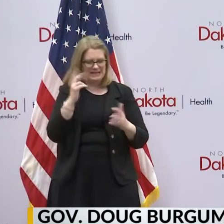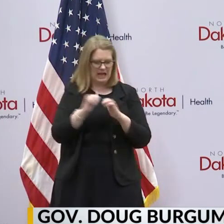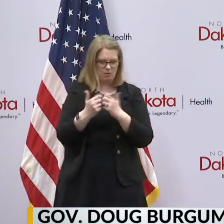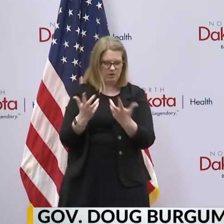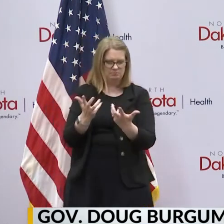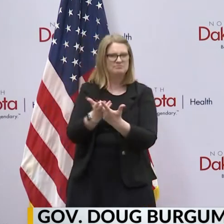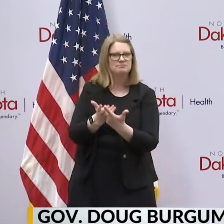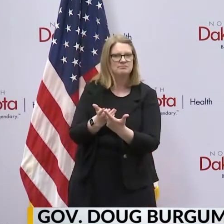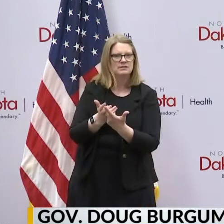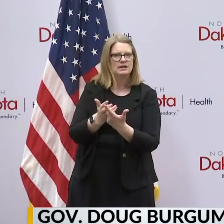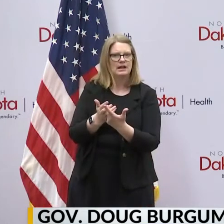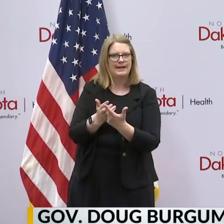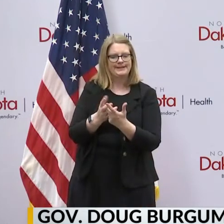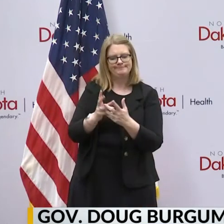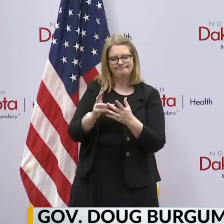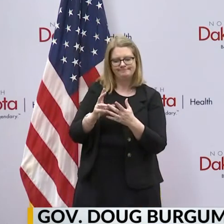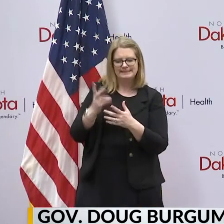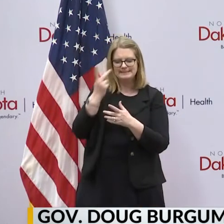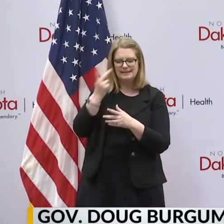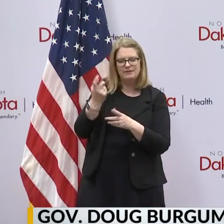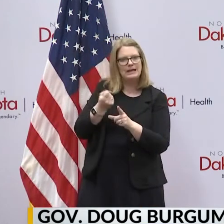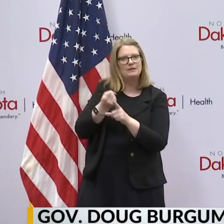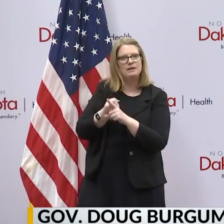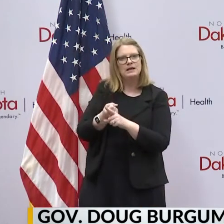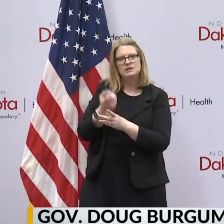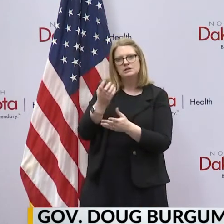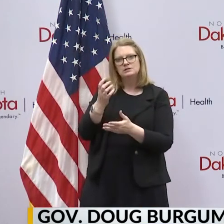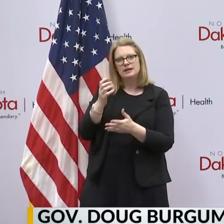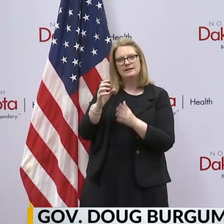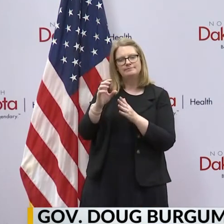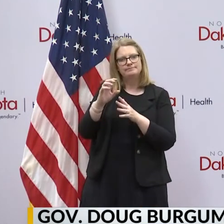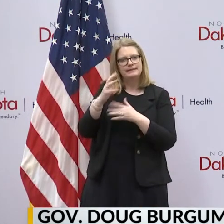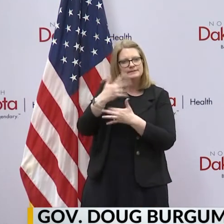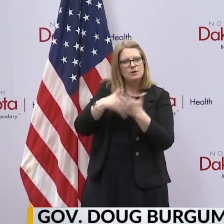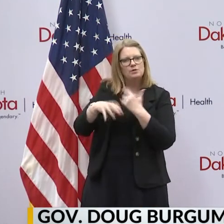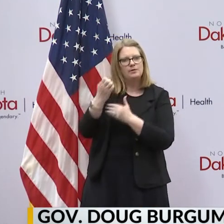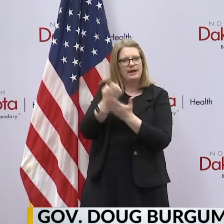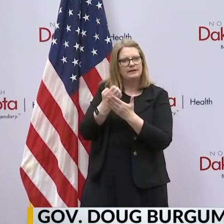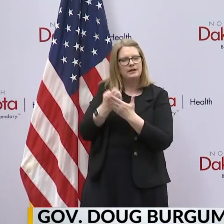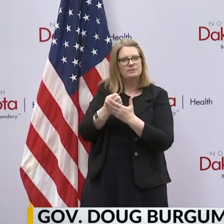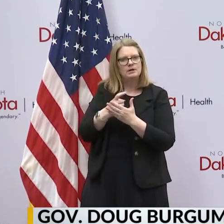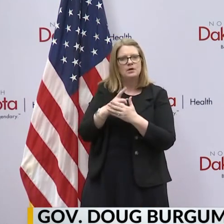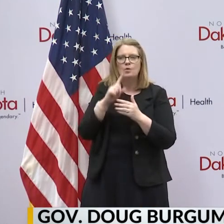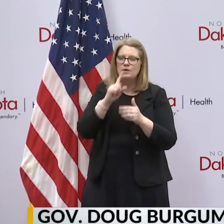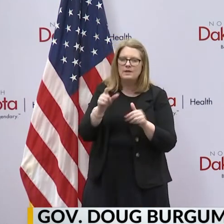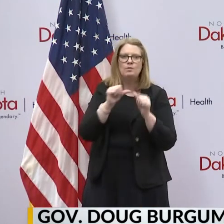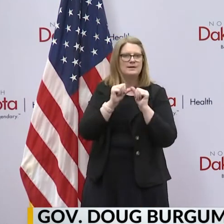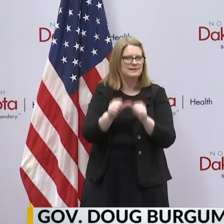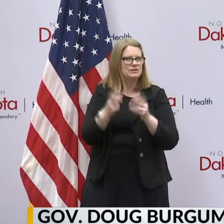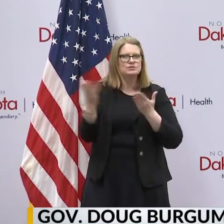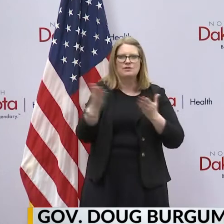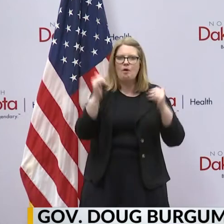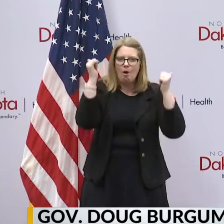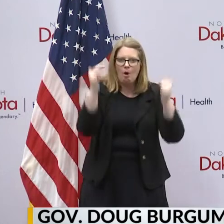ANALYST THAT IS WILL CONTINUE TO MONITOR AROUND DIG INTO THE DATA AND COLLECT IT AND SEE HOW IT INTERSECTS SOCIOECONOMICALLY IN A WAY WHERE WE CAN DO A GREAT